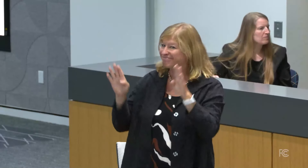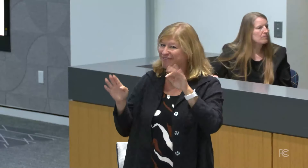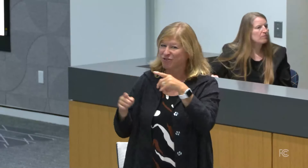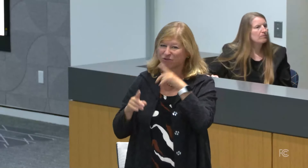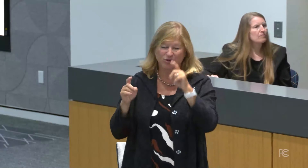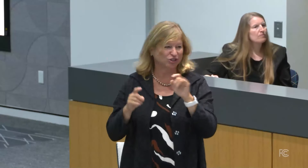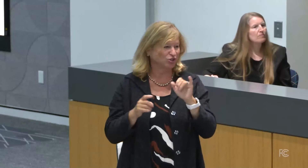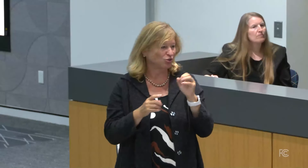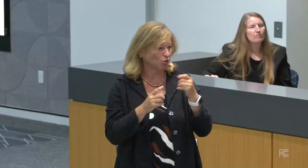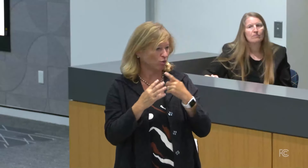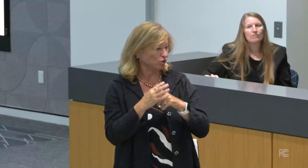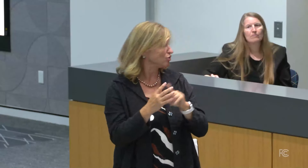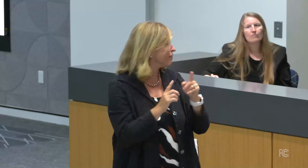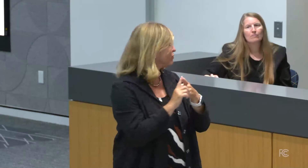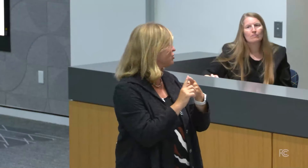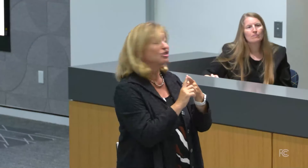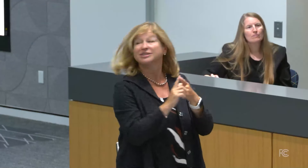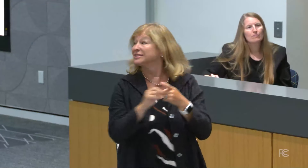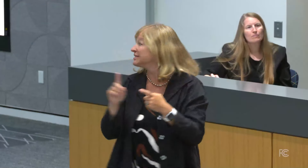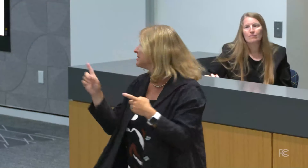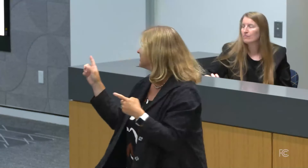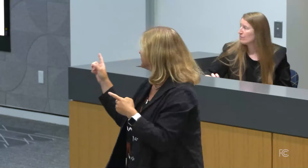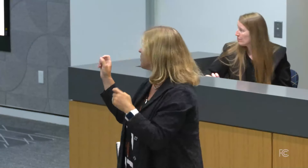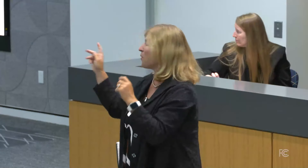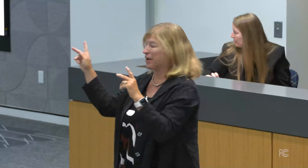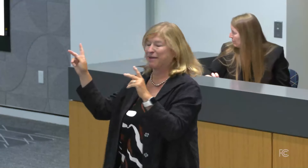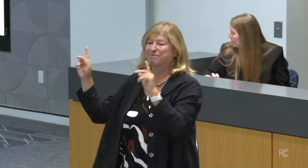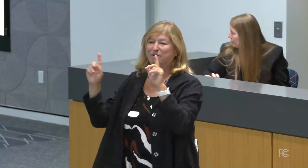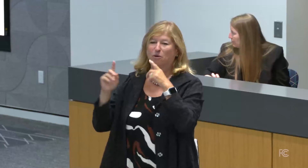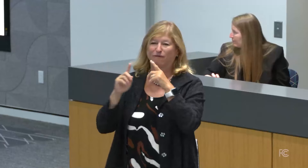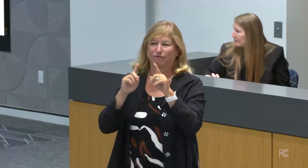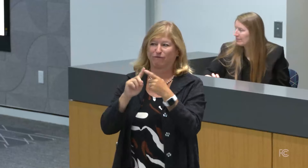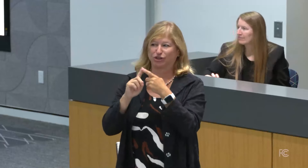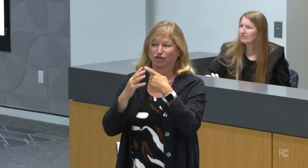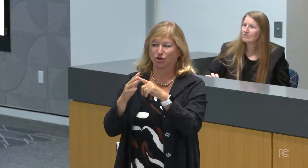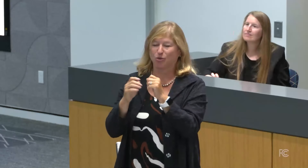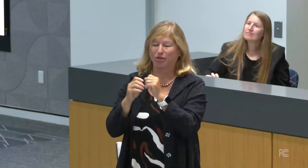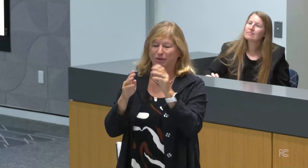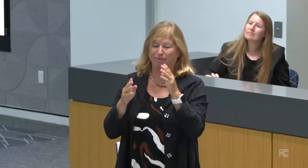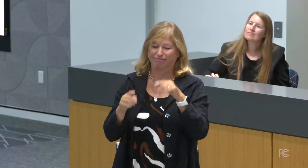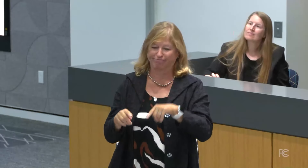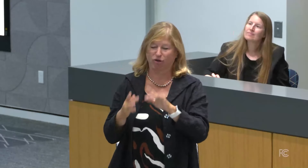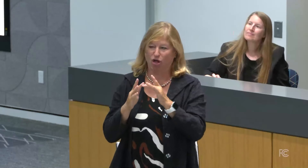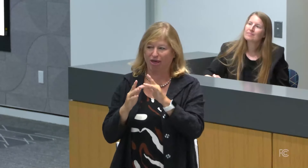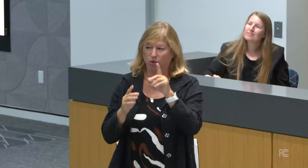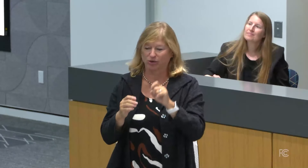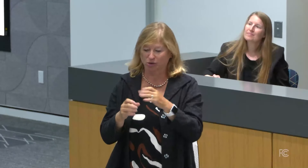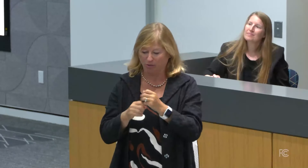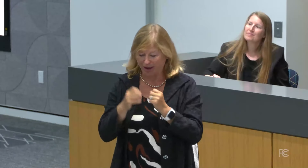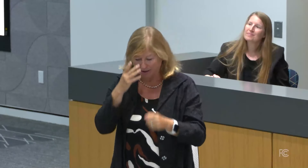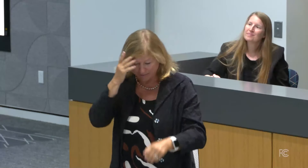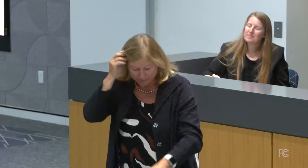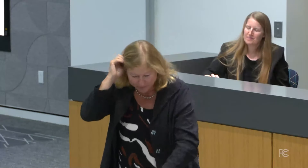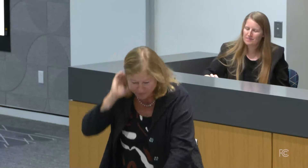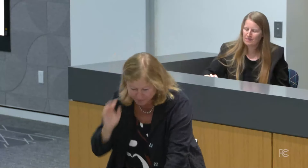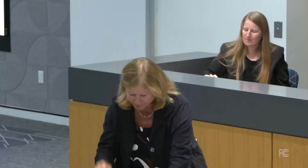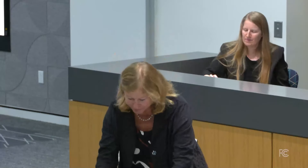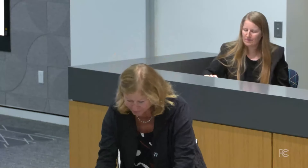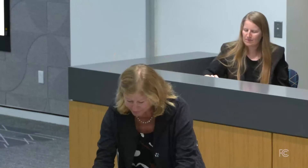CENTURY. WITH THAT WE'LL START OUR QUESTION PERIOD. IF ANYONE WOULD LIKE TO ASK QUESTIONS IN THE ROOM, WE HAVE ONE THROUGH THE LIVE